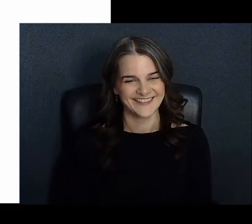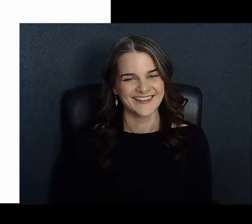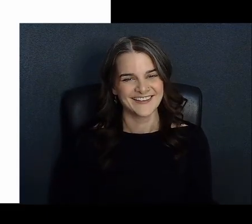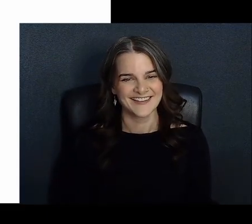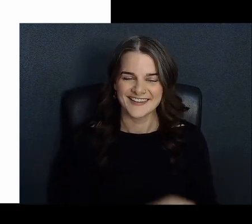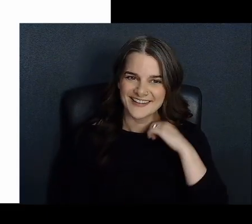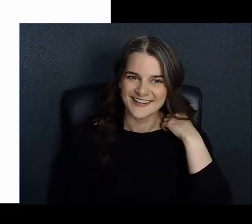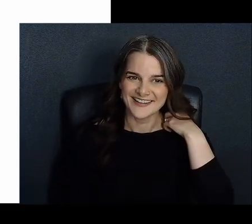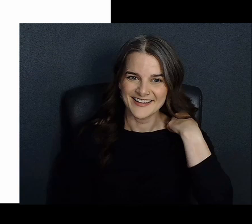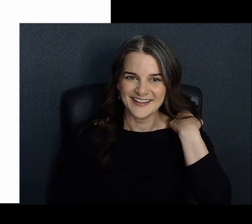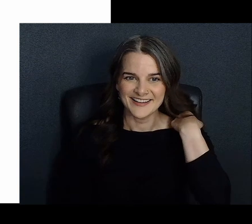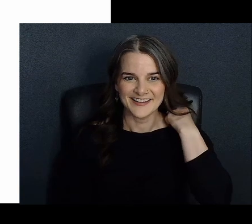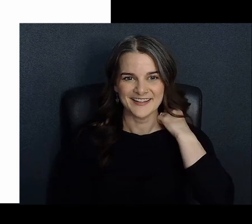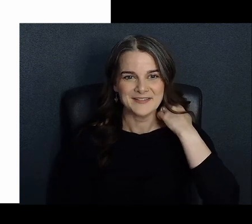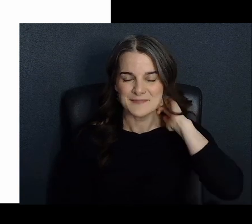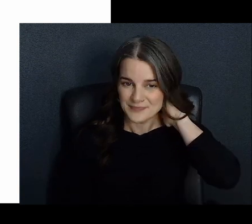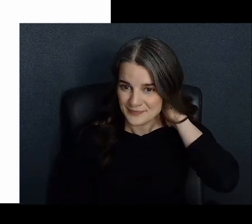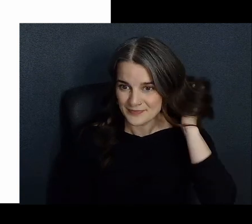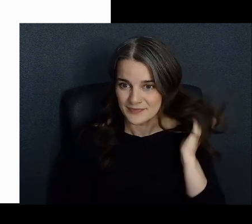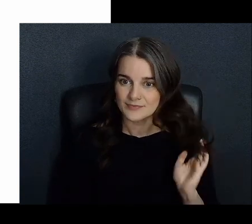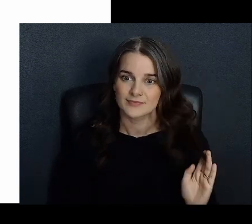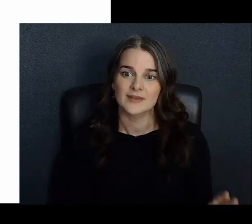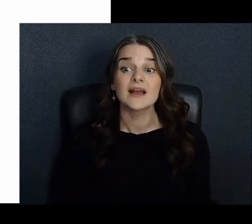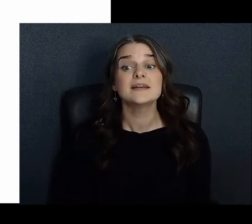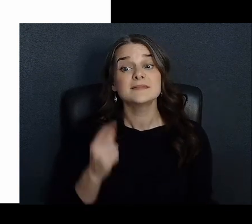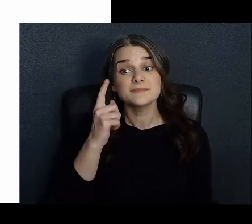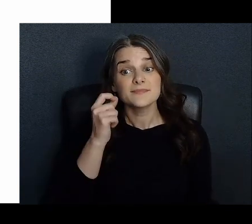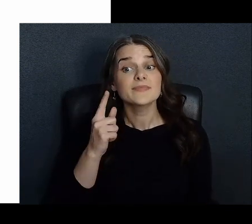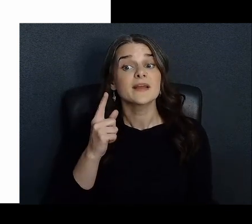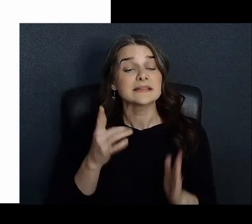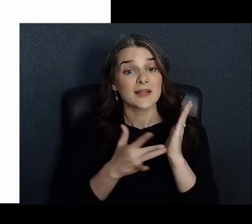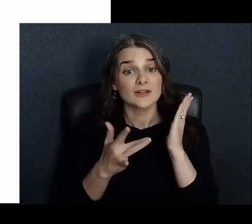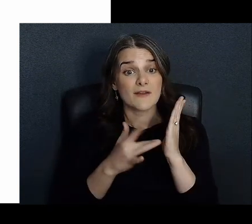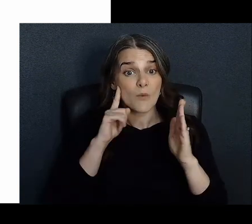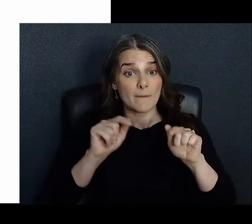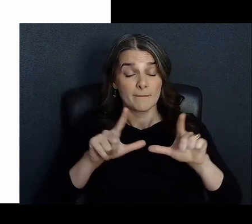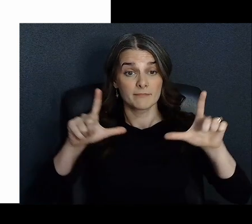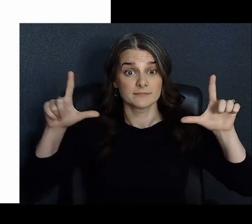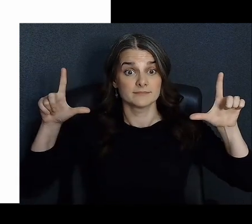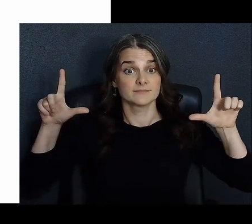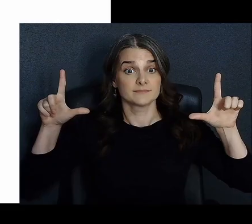OK, technology for magnification. Now, again, optical magnifiers are usually the first thing people go to.